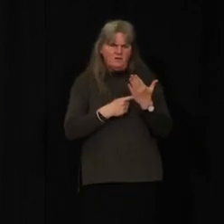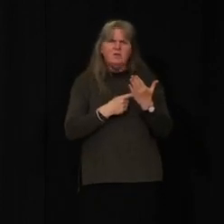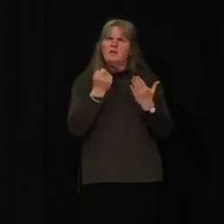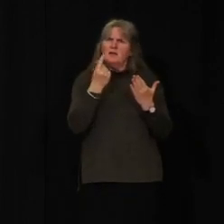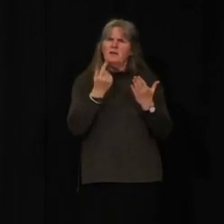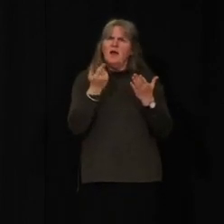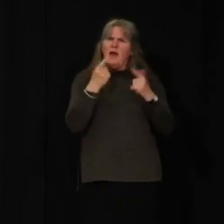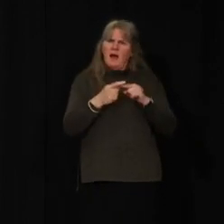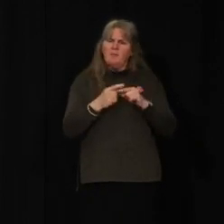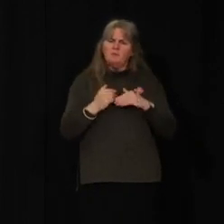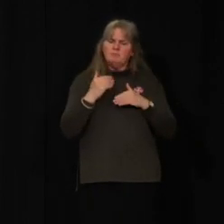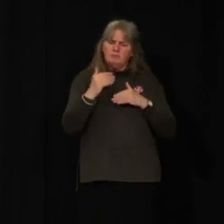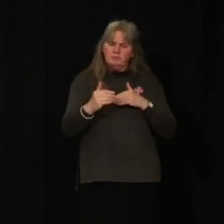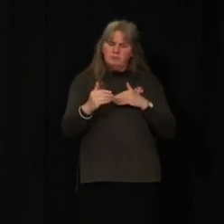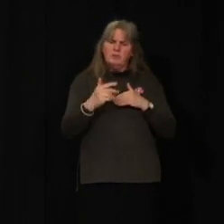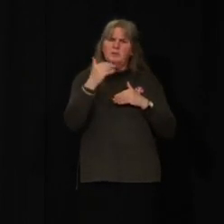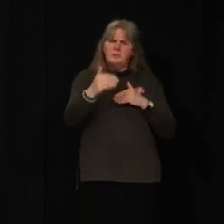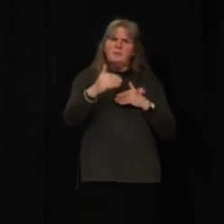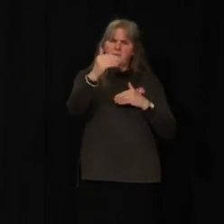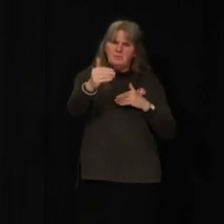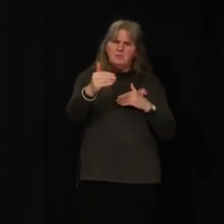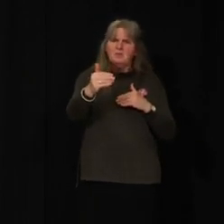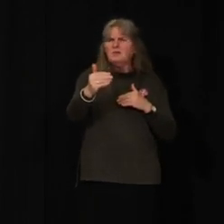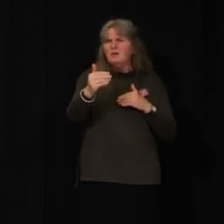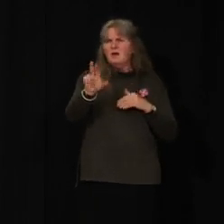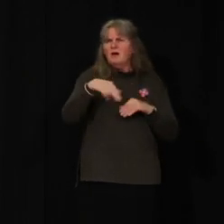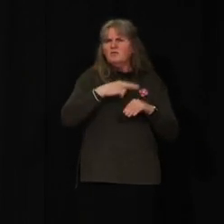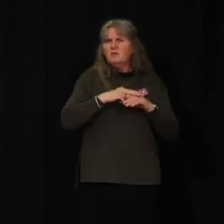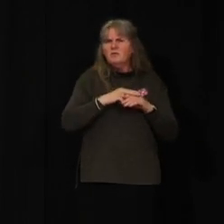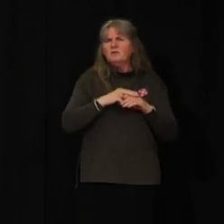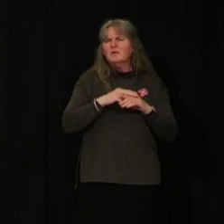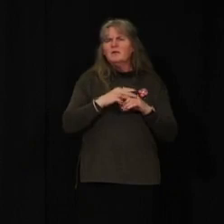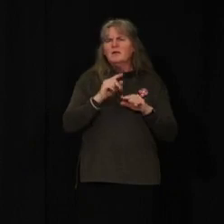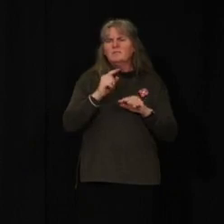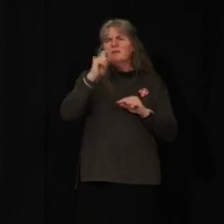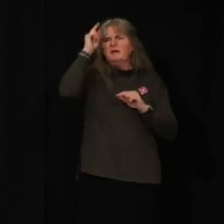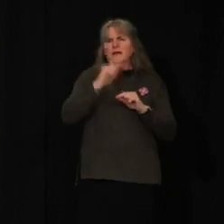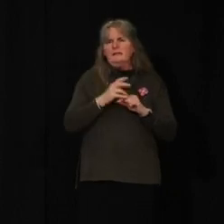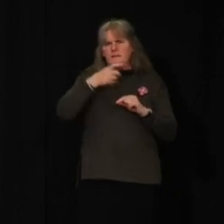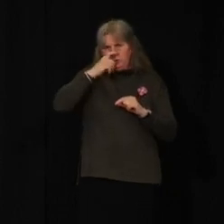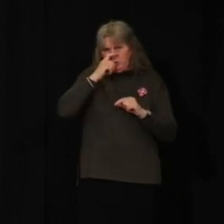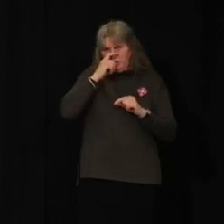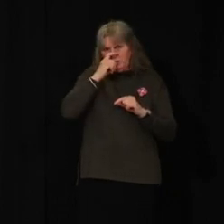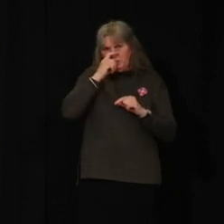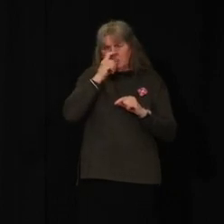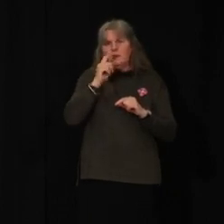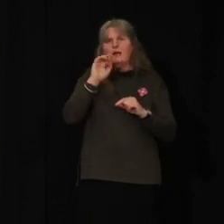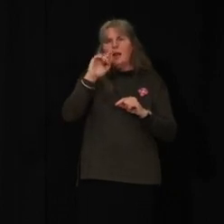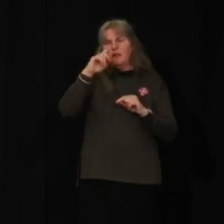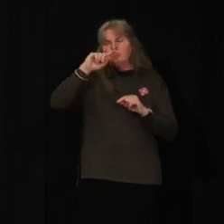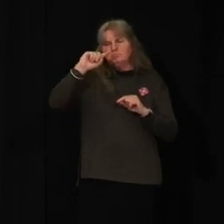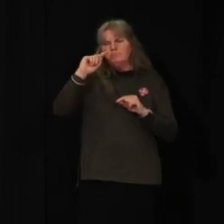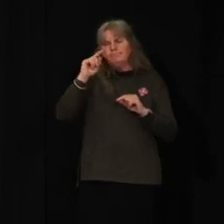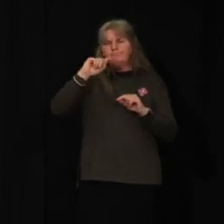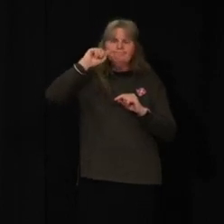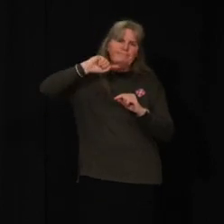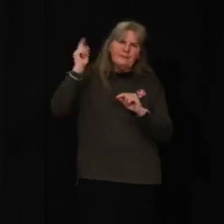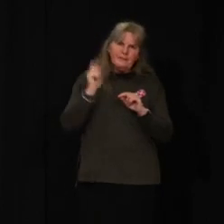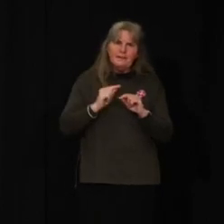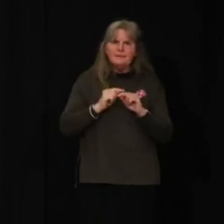phases, you will see less restrictions, therefore less parameters. But again, one definitely